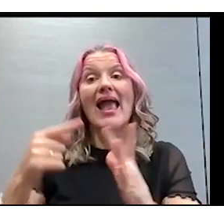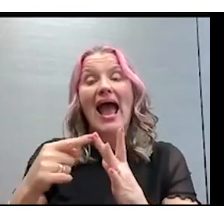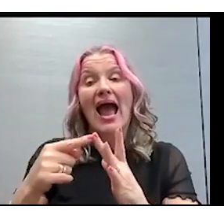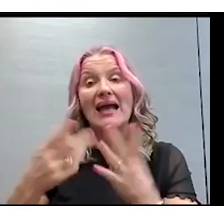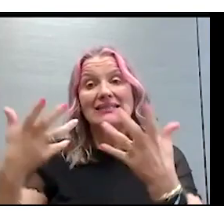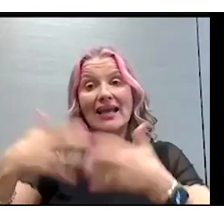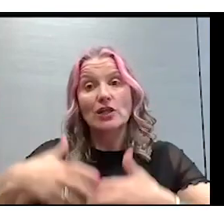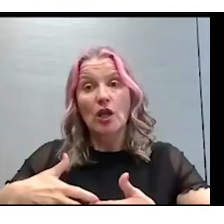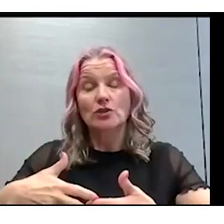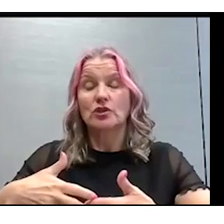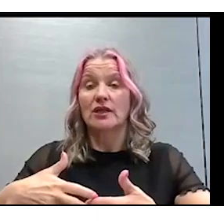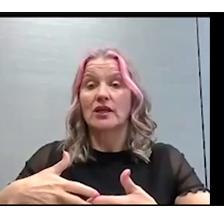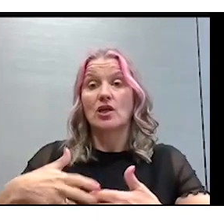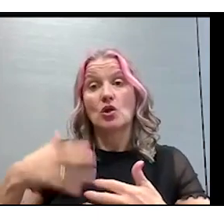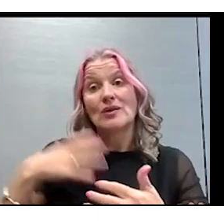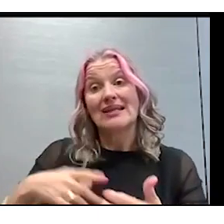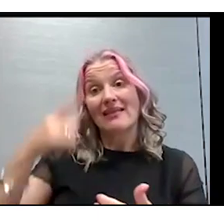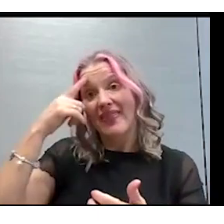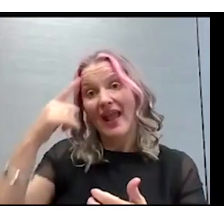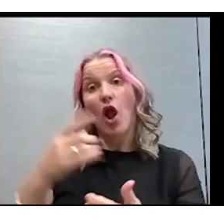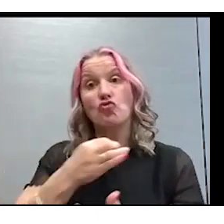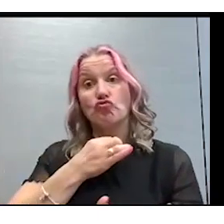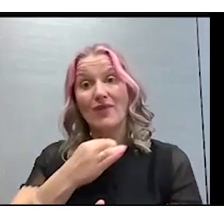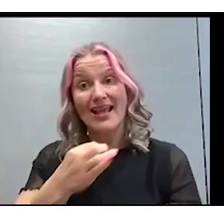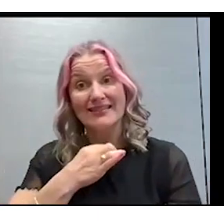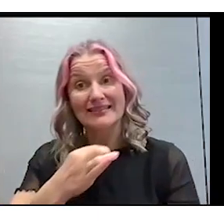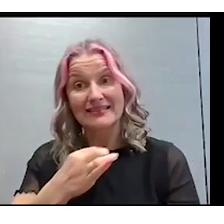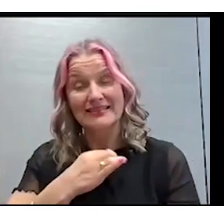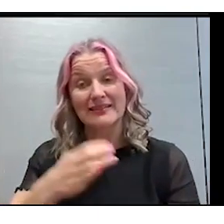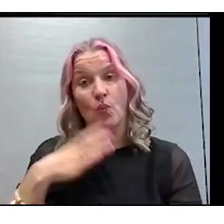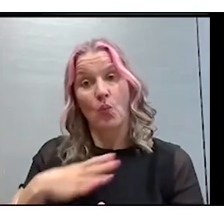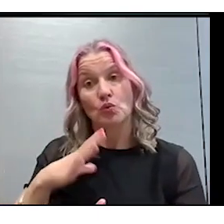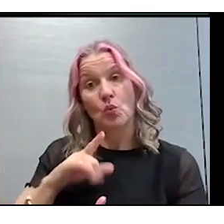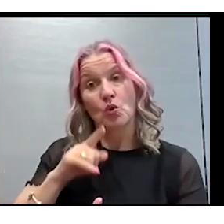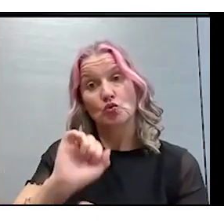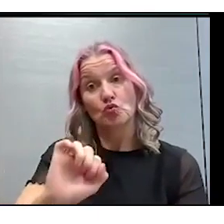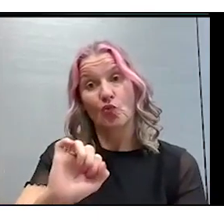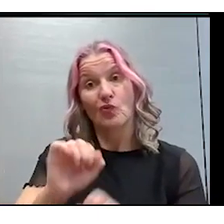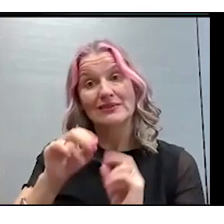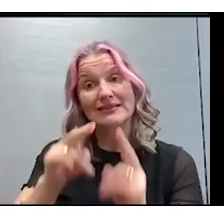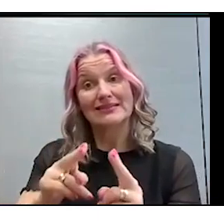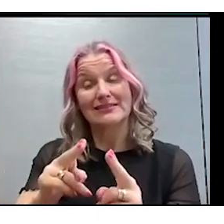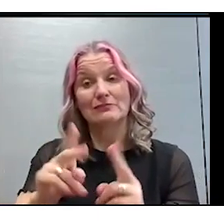need to think of what the risk are and what you want your system to do and make sure that your,